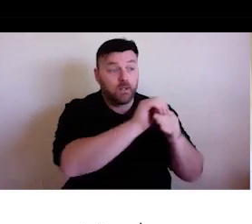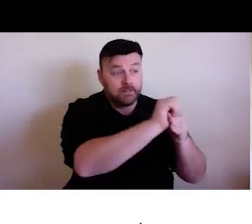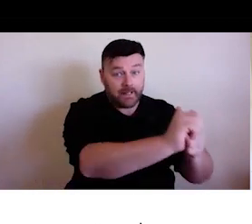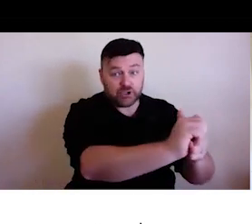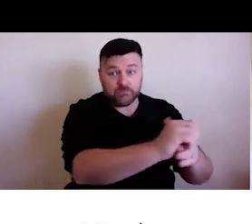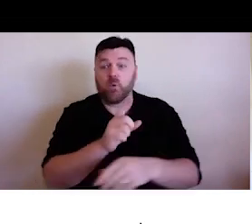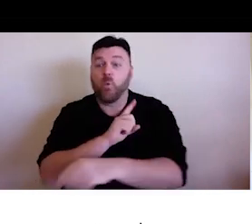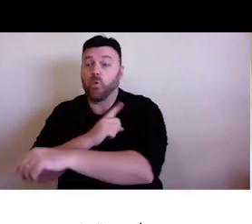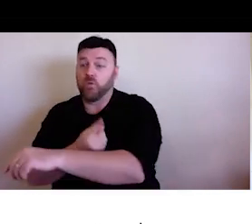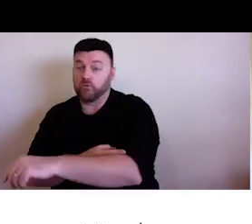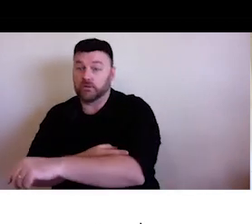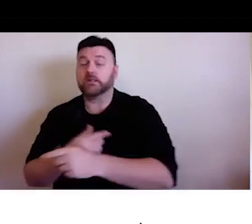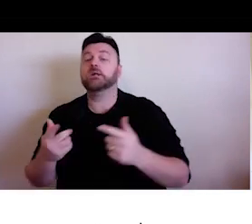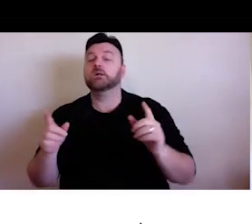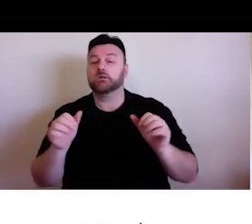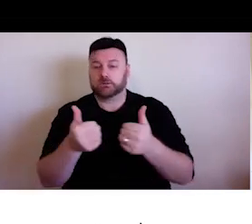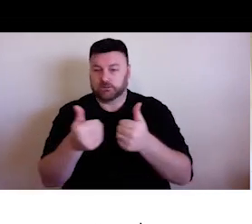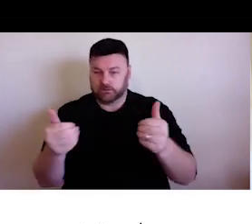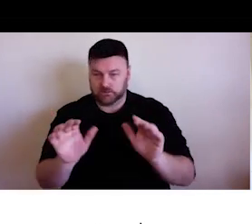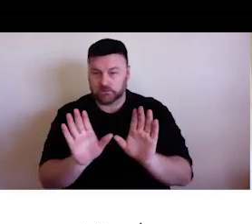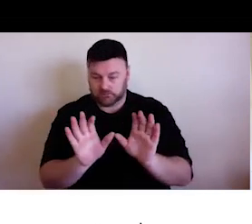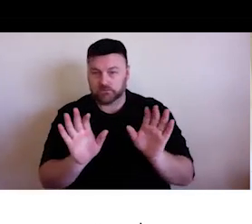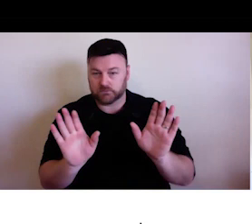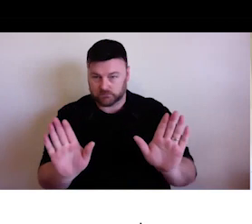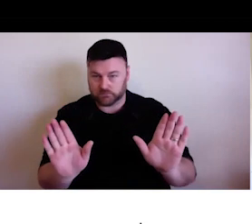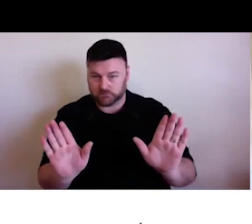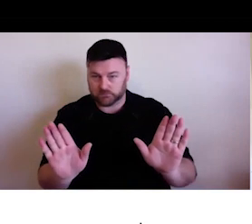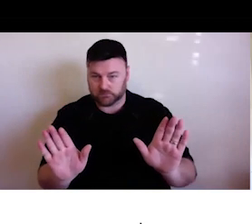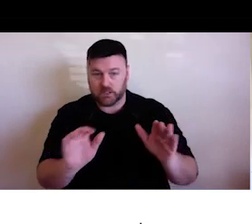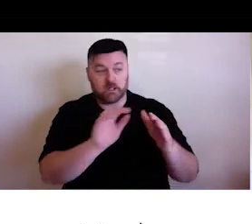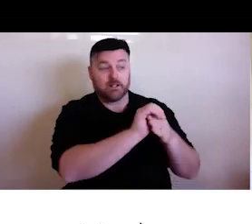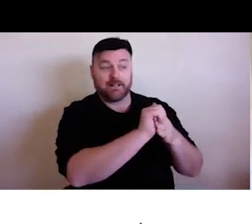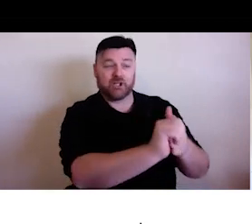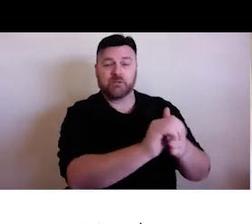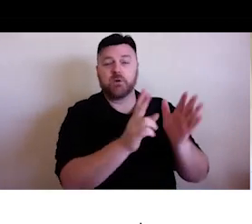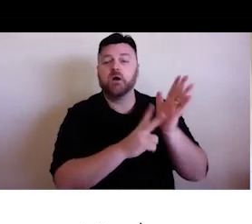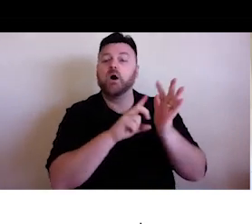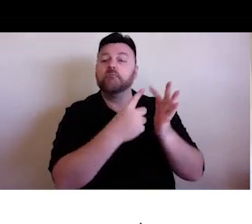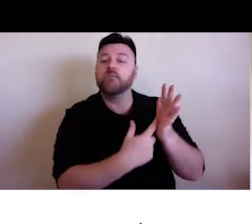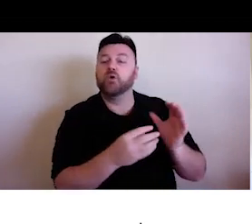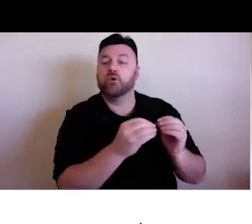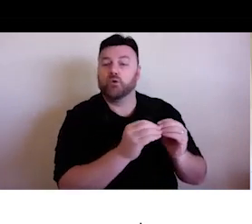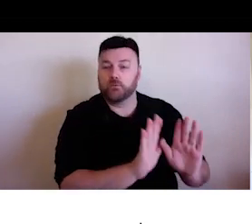any healthy system. Leadership is a verb. It is something that you do,